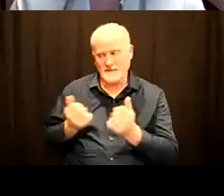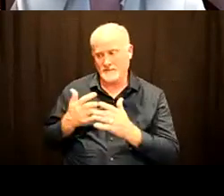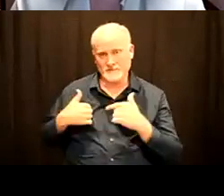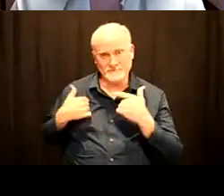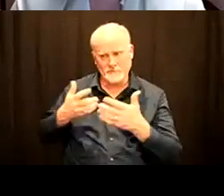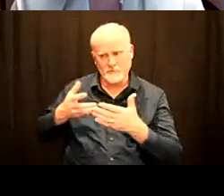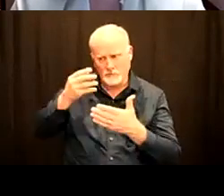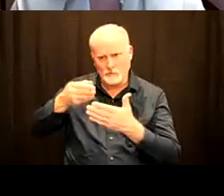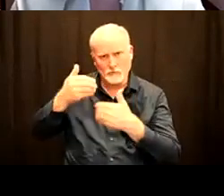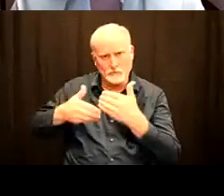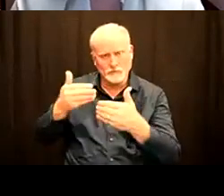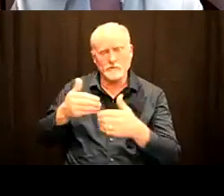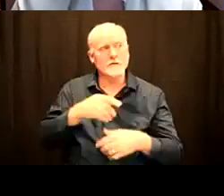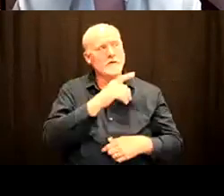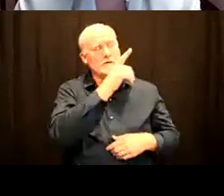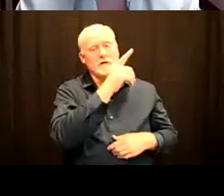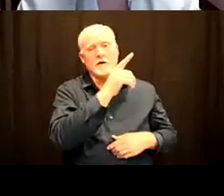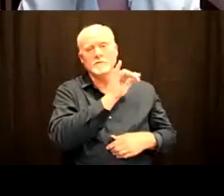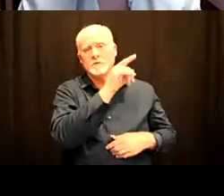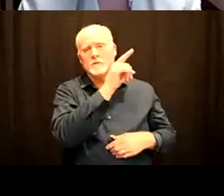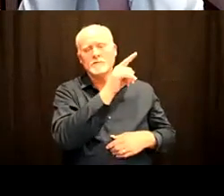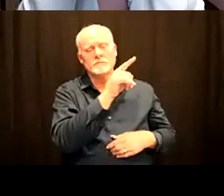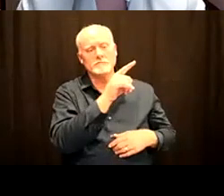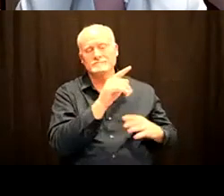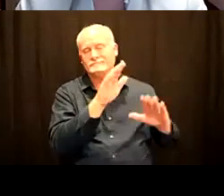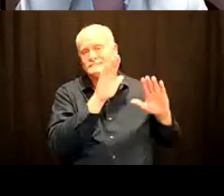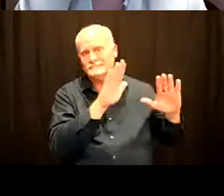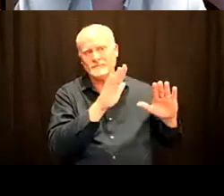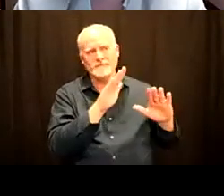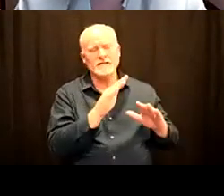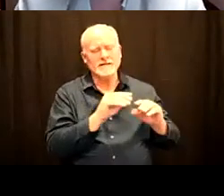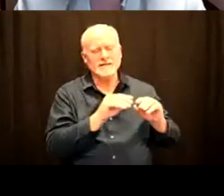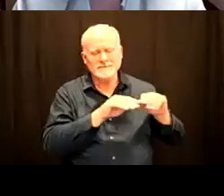along with recommendations from our outstanding infectious disease and public health colleagues